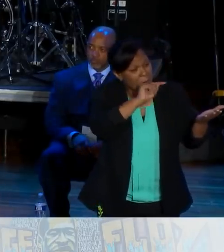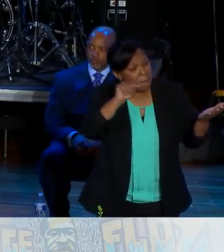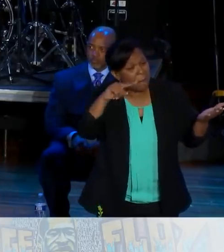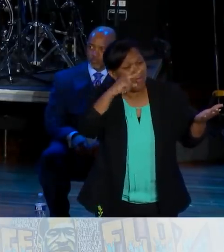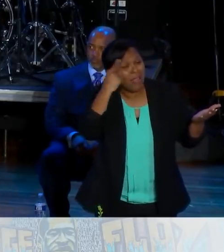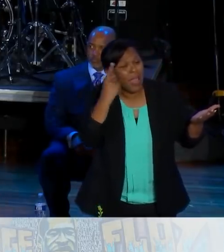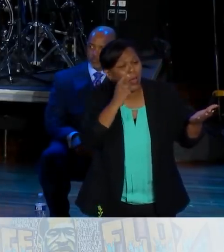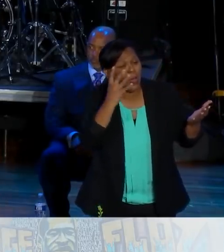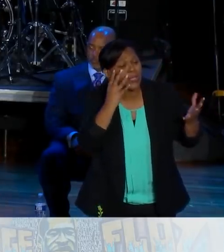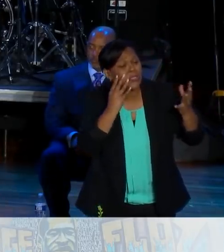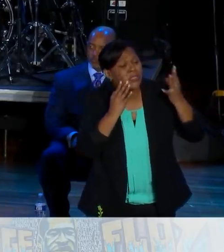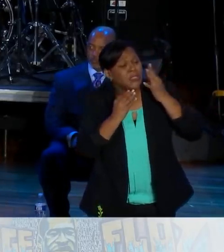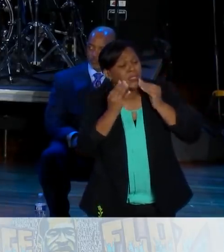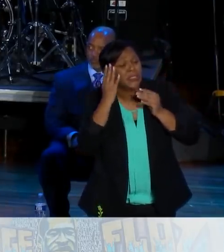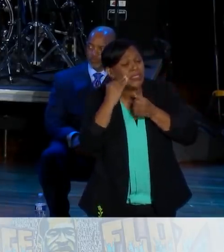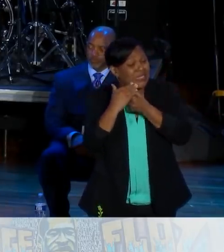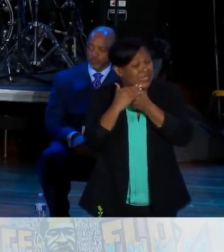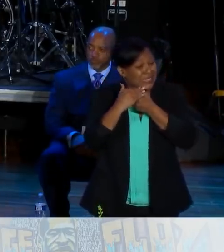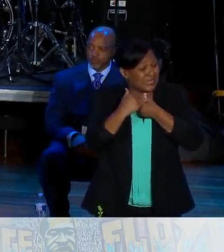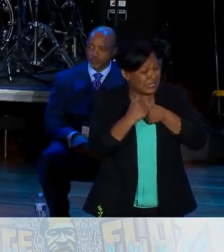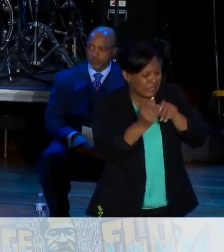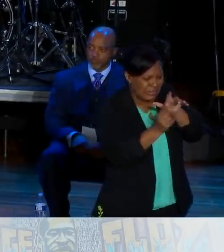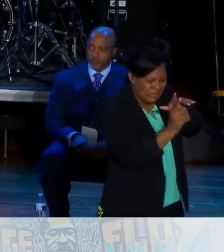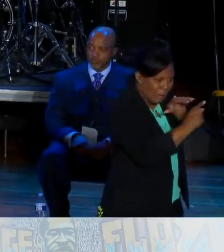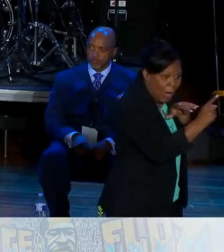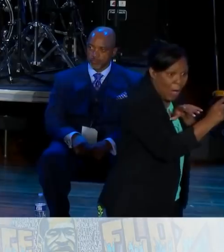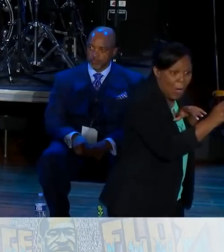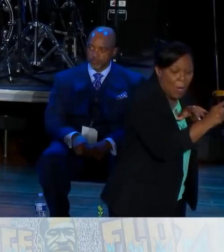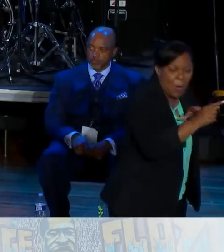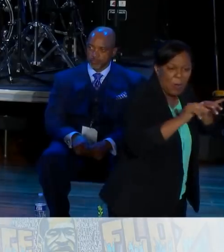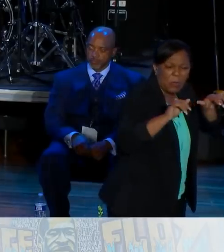COMPLEX, MAYBE IT'S JUST US. BUT, EVEN BLACKS THAT WERE